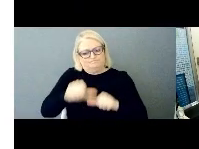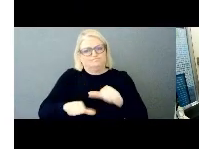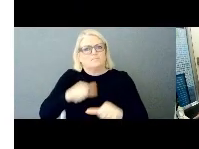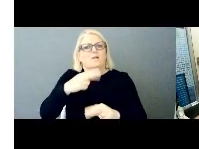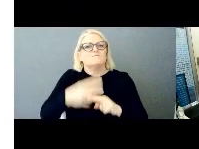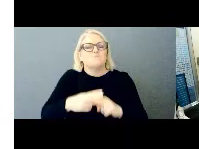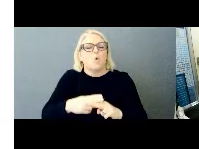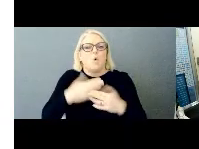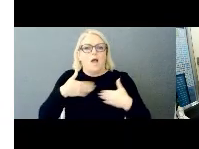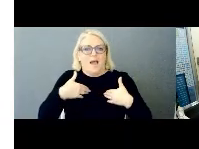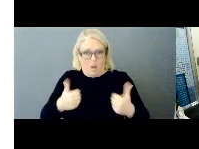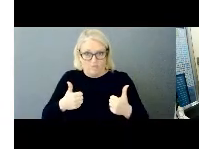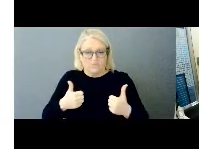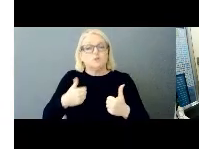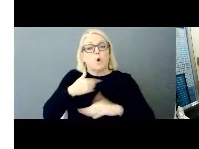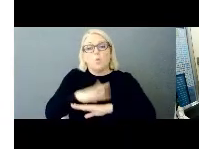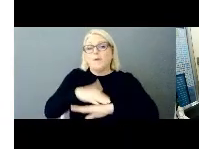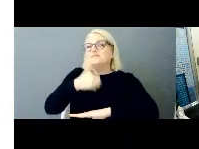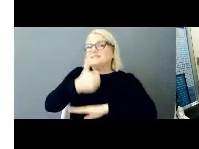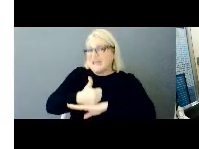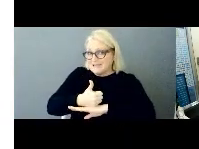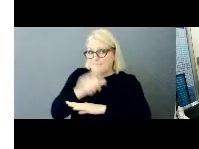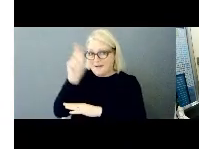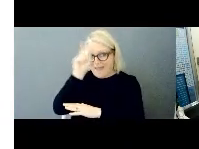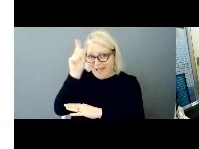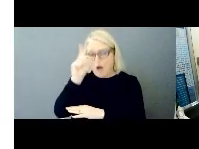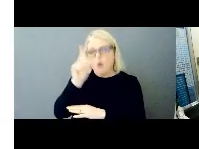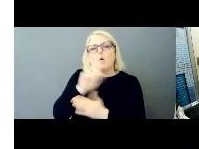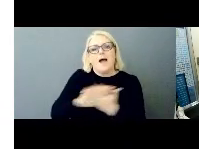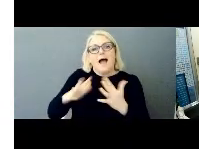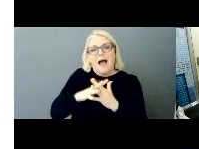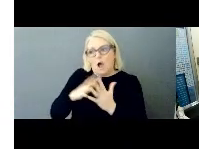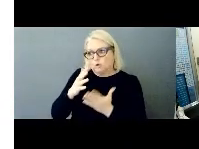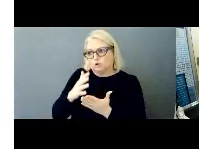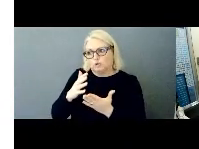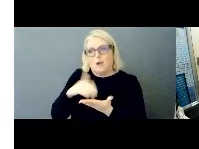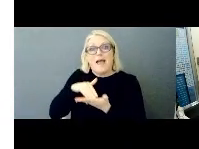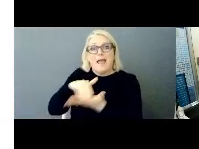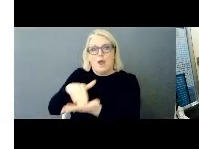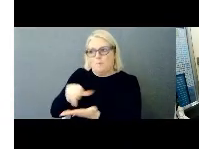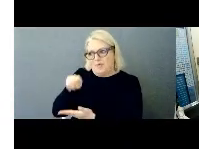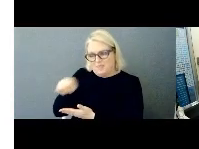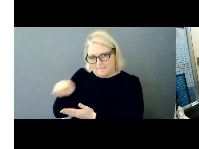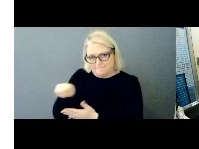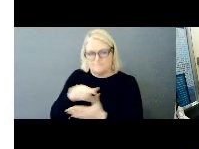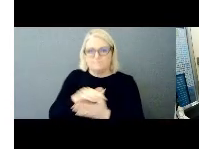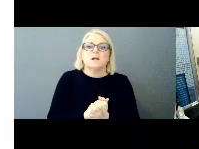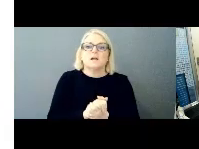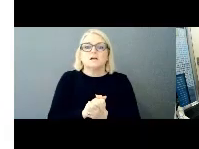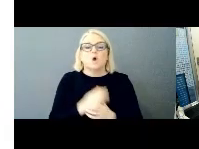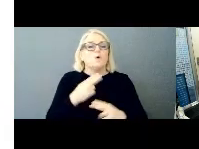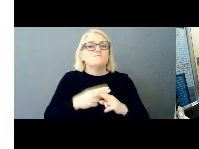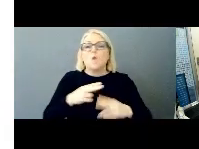has been set up across the state. So, making a difference to the N-of-1 is still important, particularly for those who are most vulnerable.